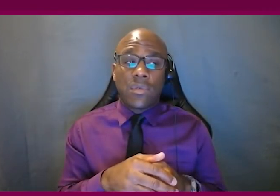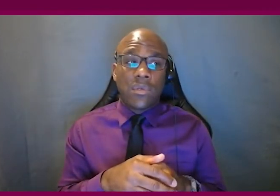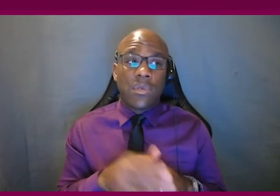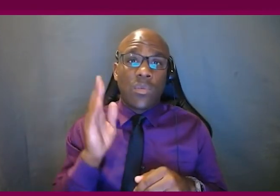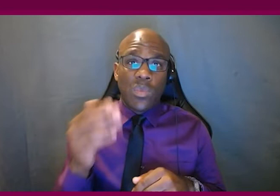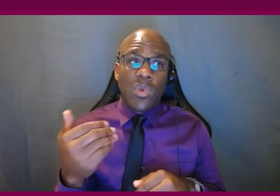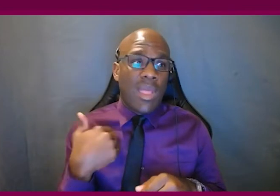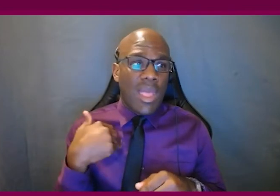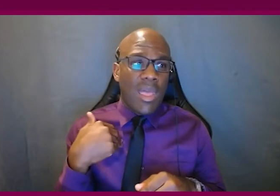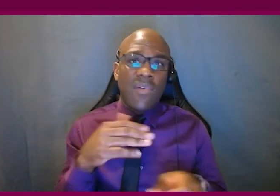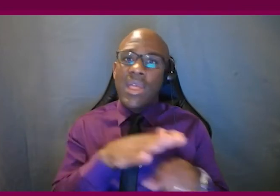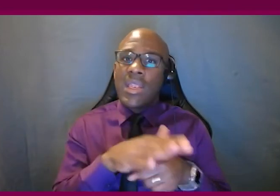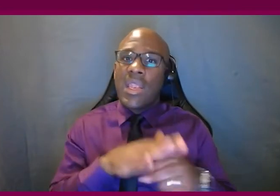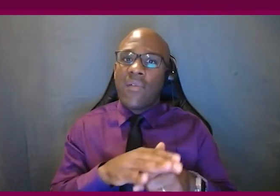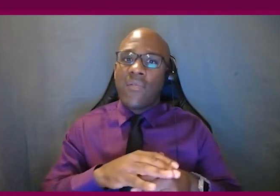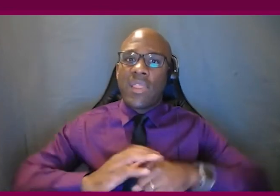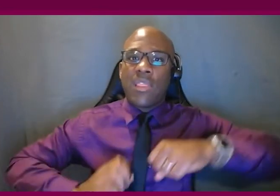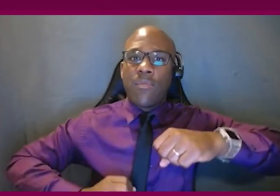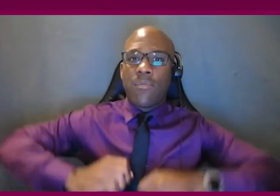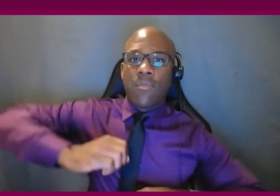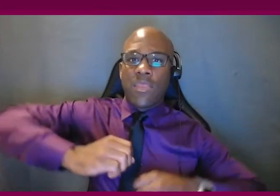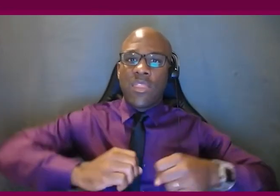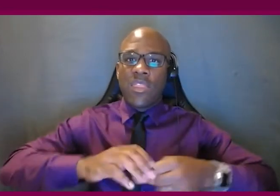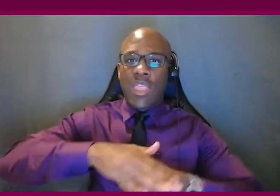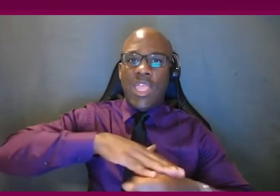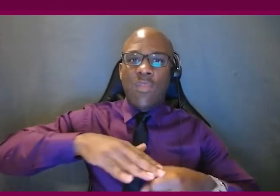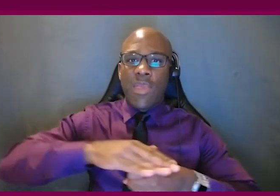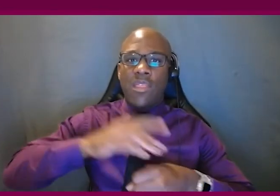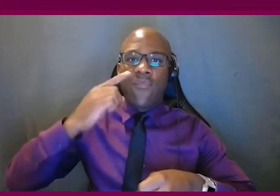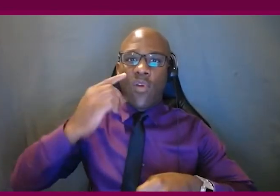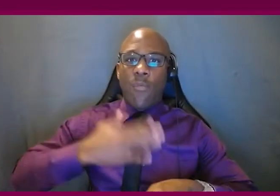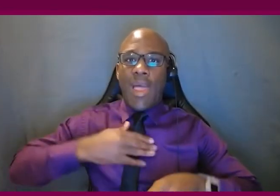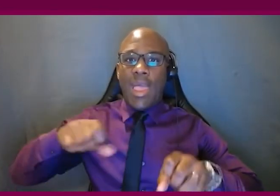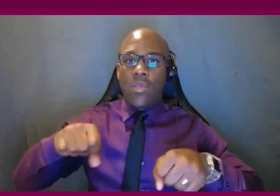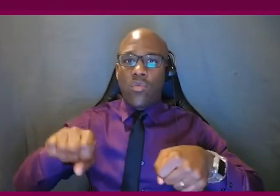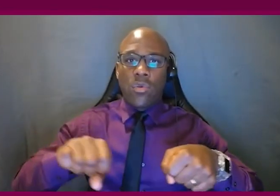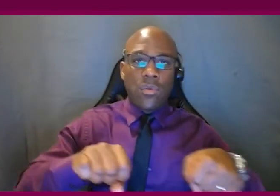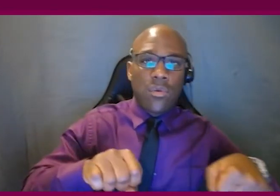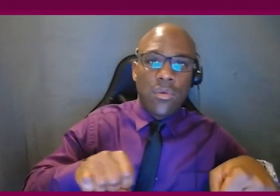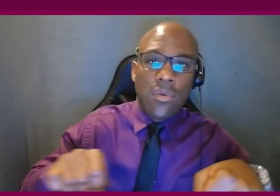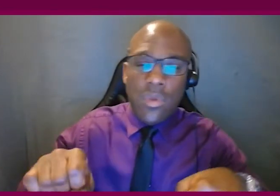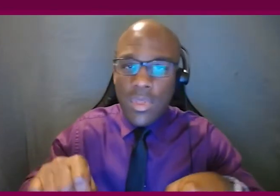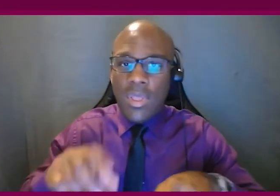And will it create a scene kind of thing?" Bri Beck: So there is this sense of always being kind